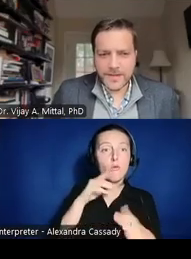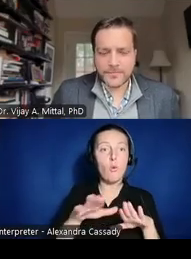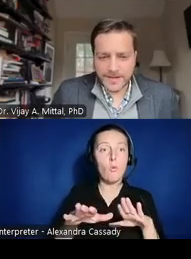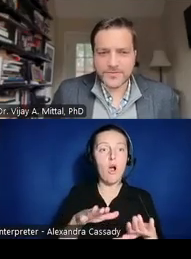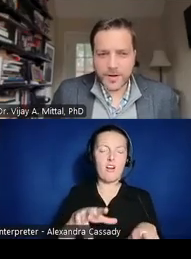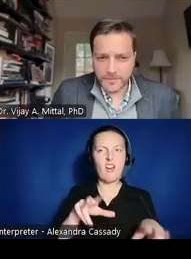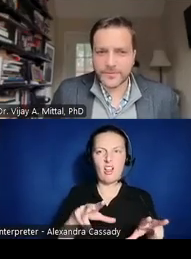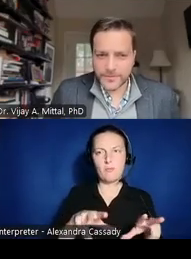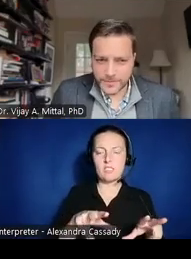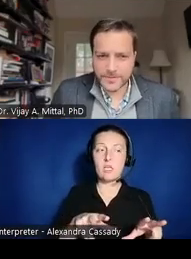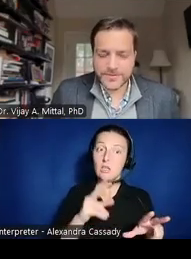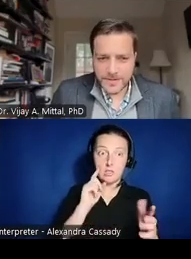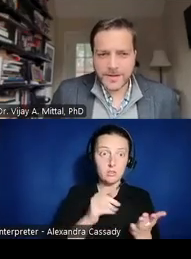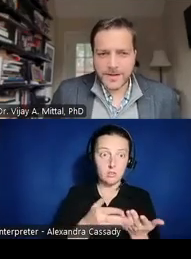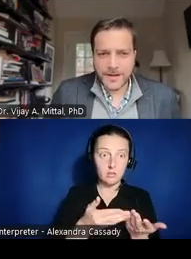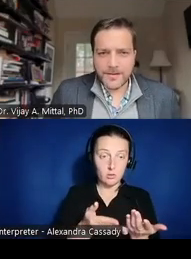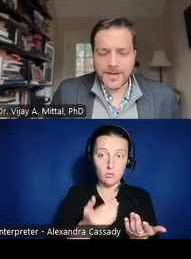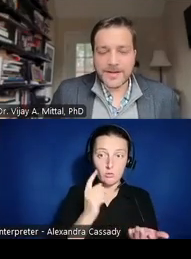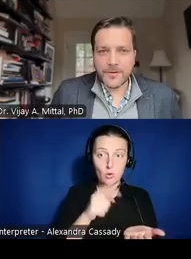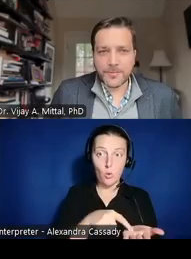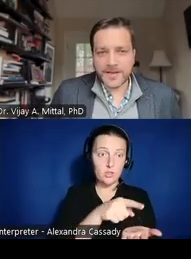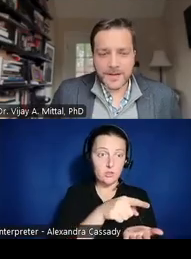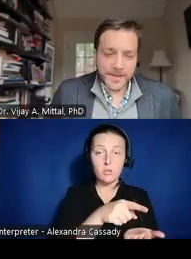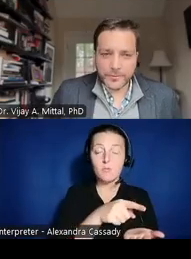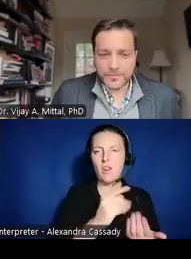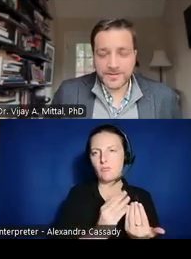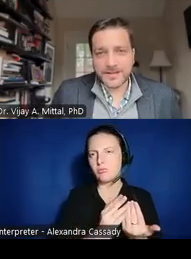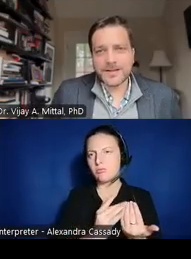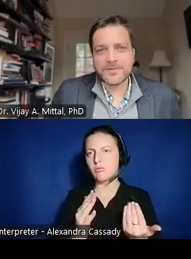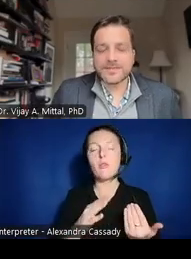they practice walking for a few years. Um but now we're picking up on that vulnerability again with